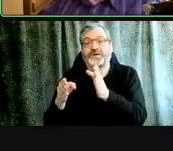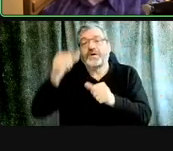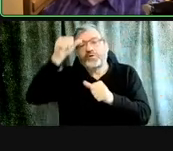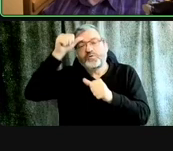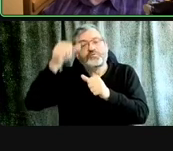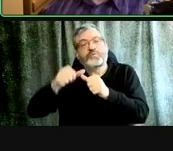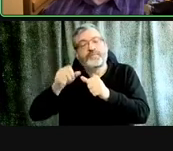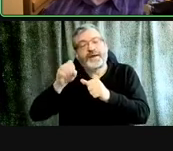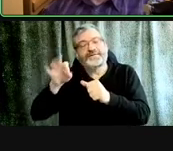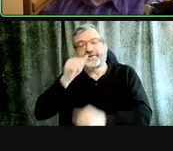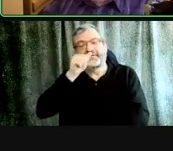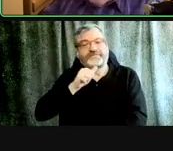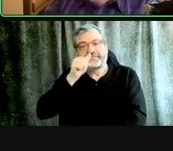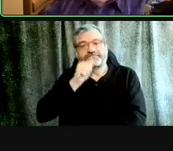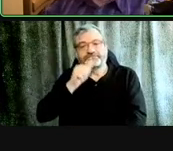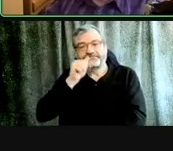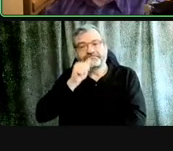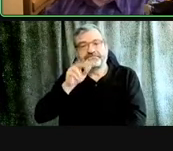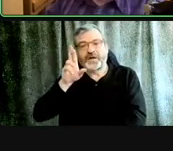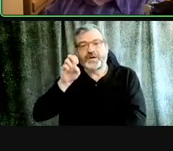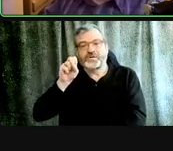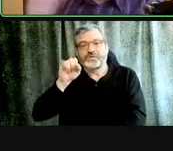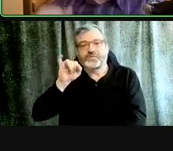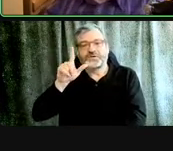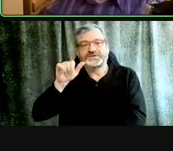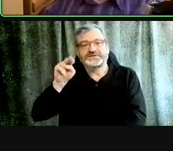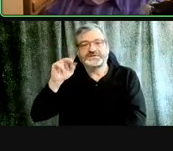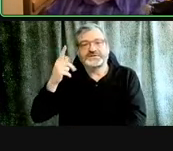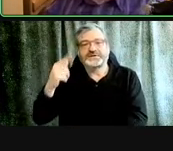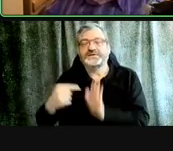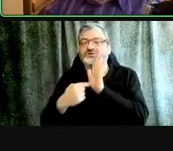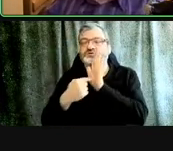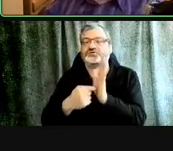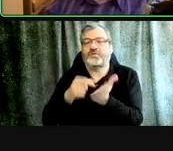which is the image on the right showing the palm of one of our participants